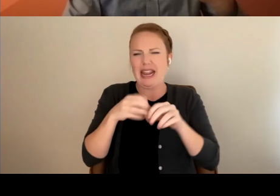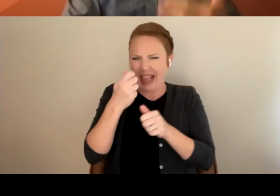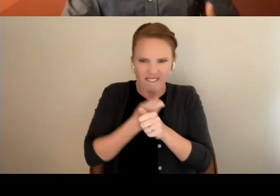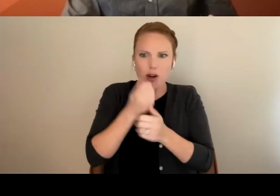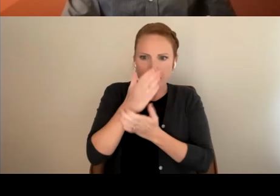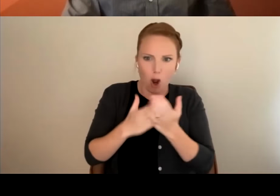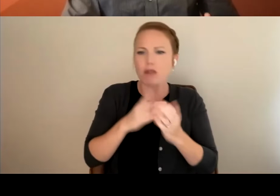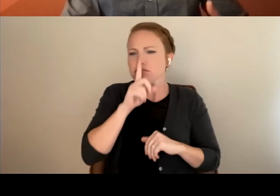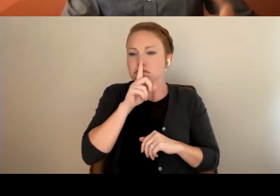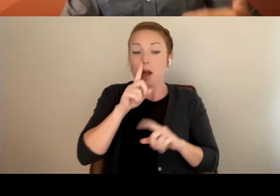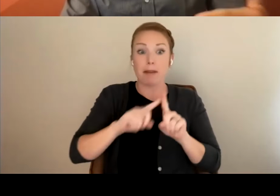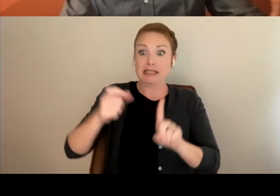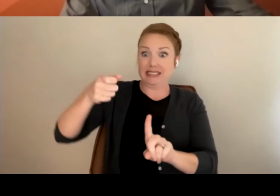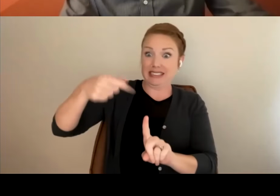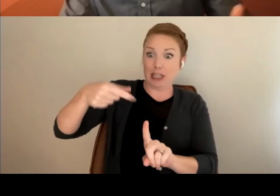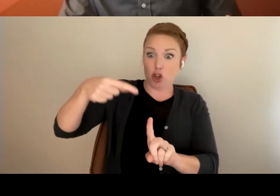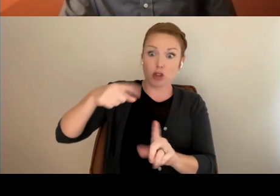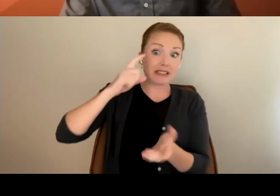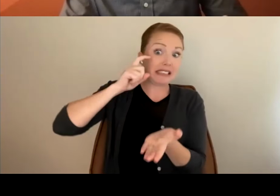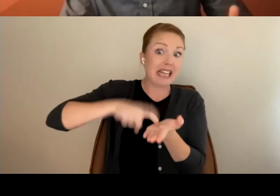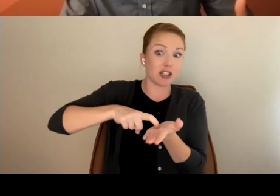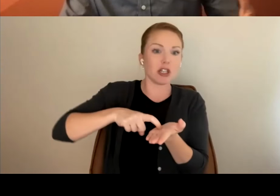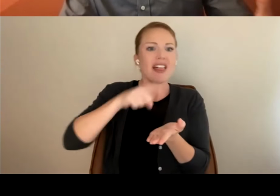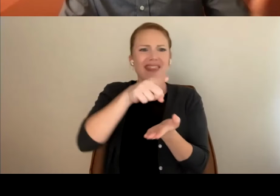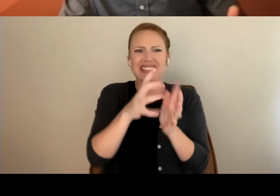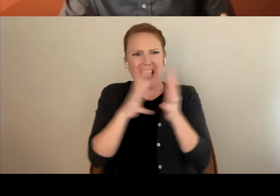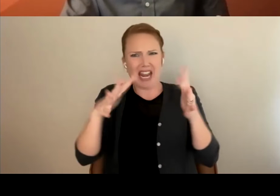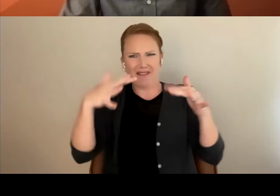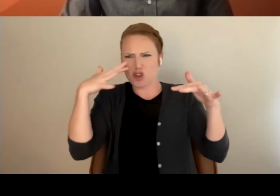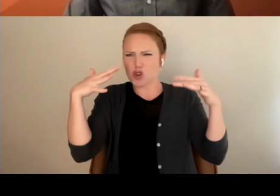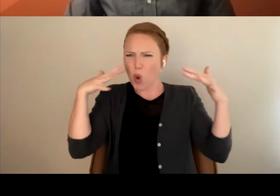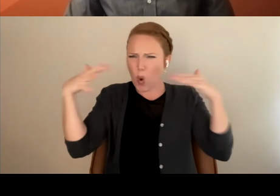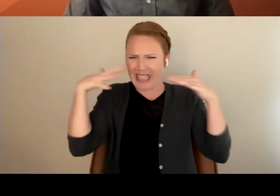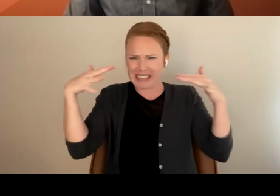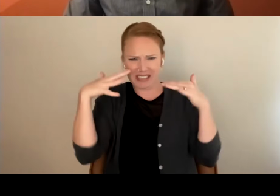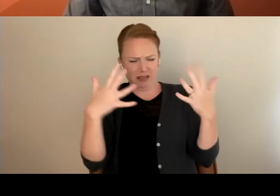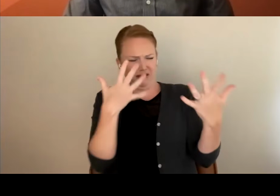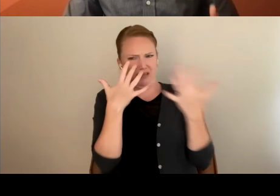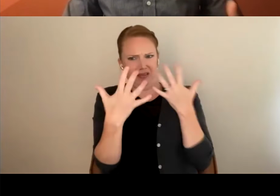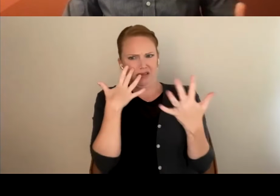from a signal detection theory we've got too much noise here. It's hard to... where